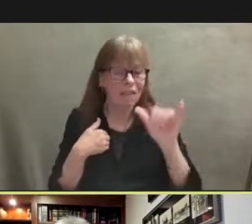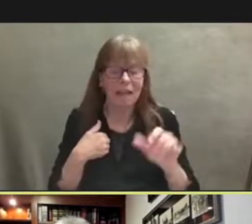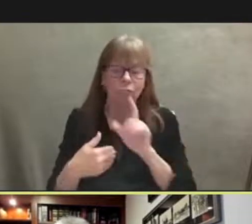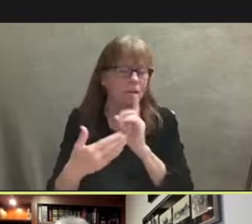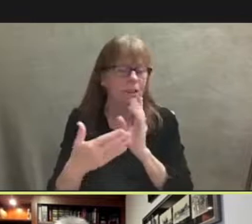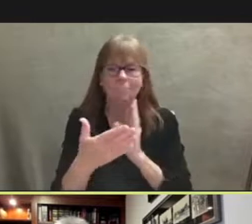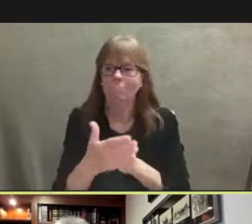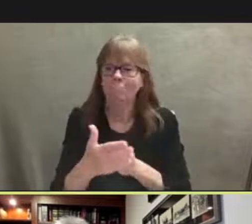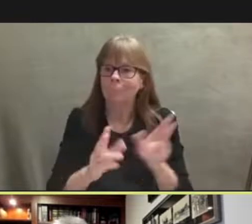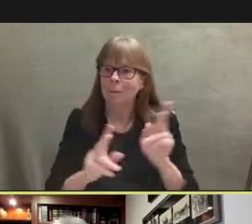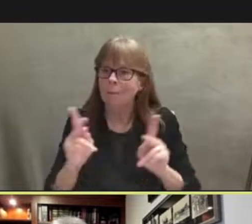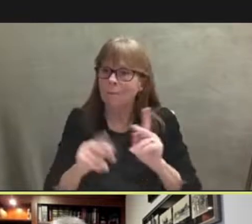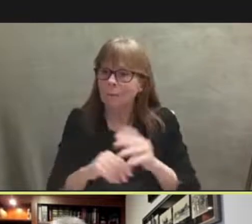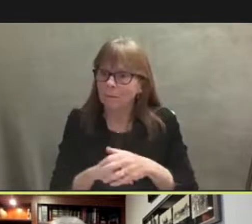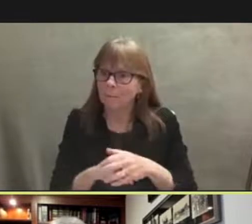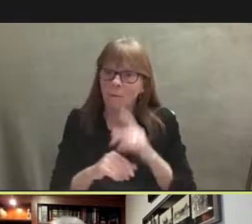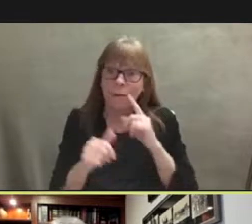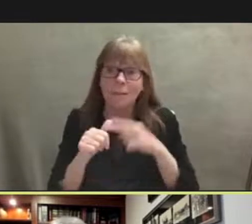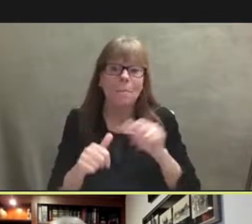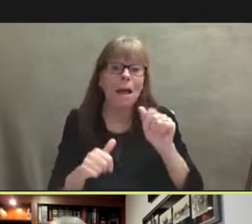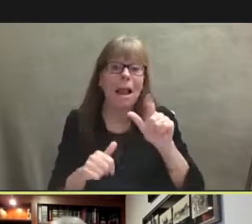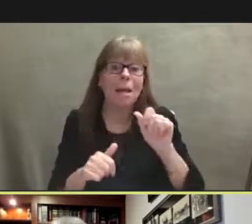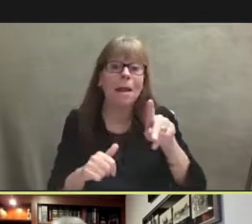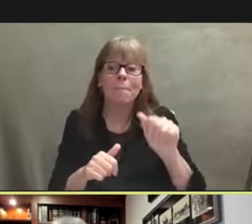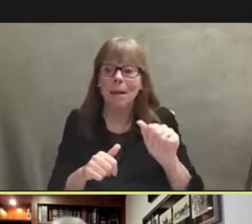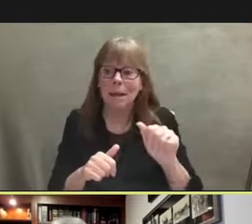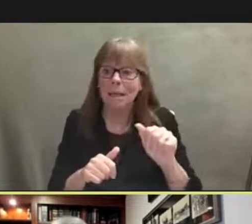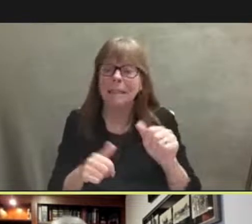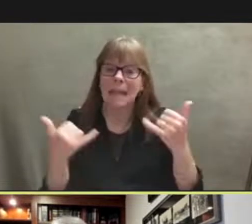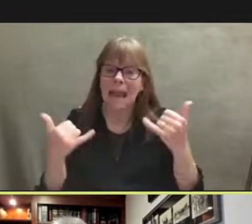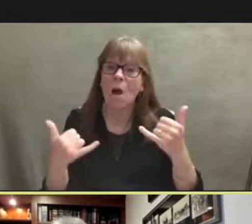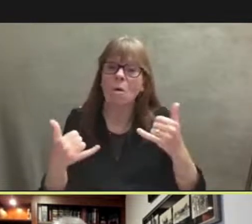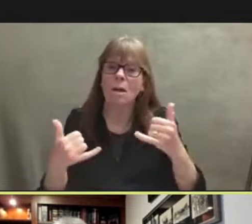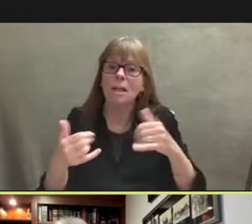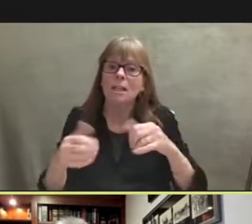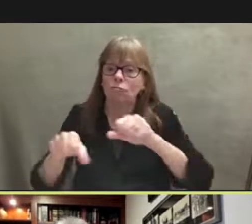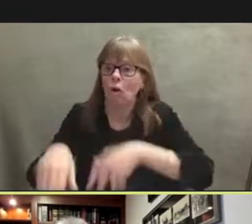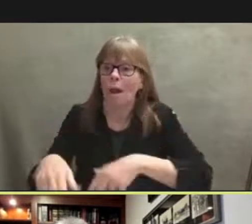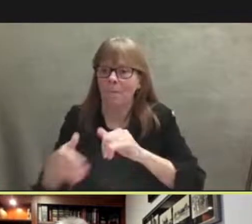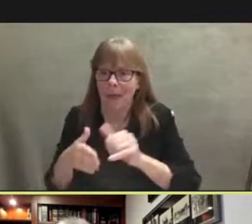For instance, Alabama has now rescinded guidelines [that] called for hospitals to withhold